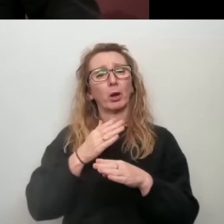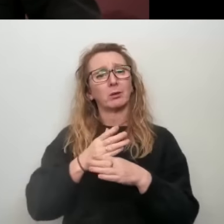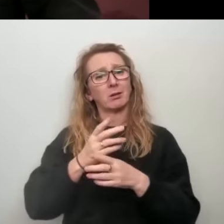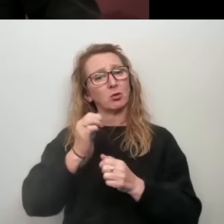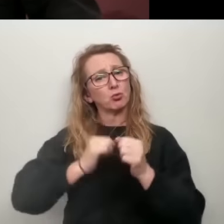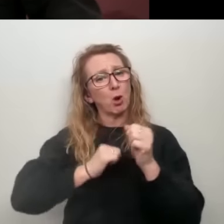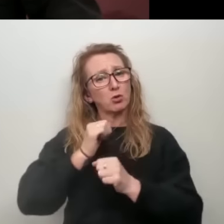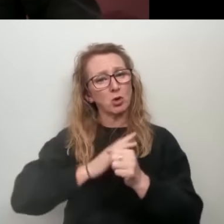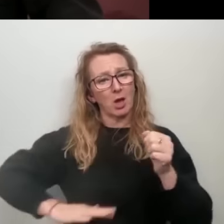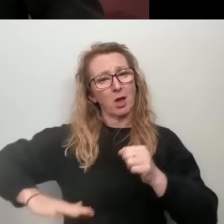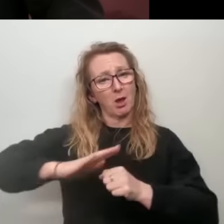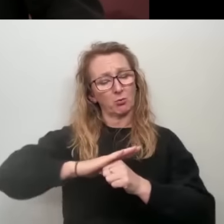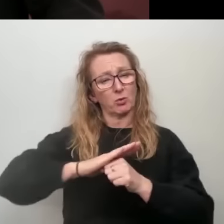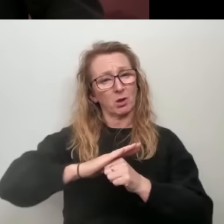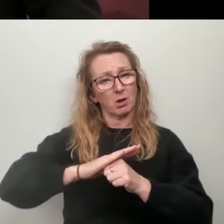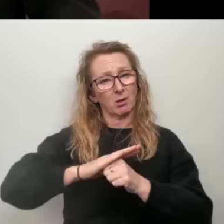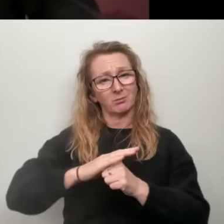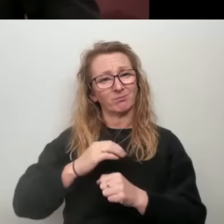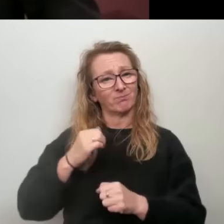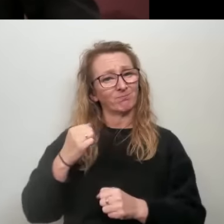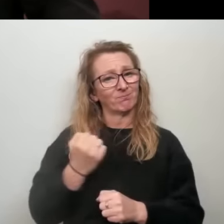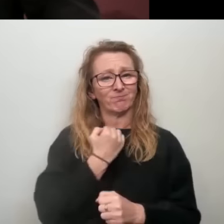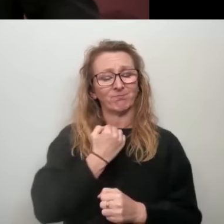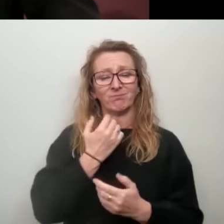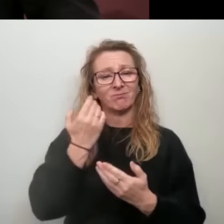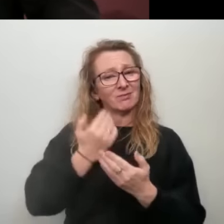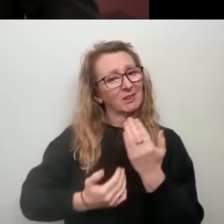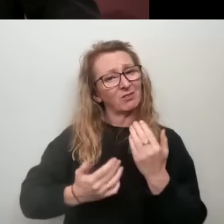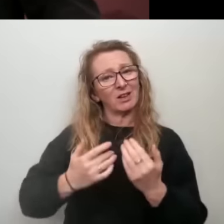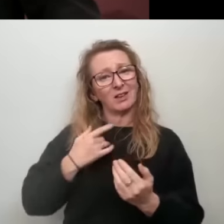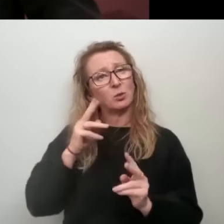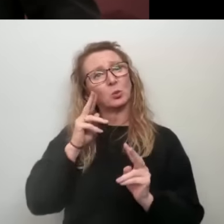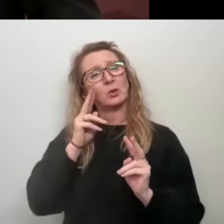Unfortunately he never lived to see the bridge completed.